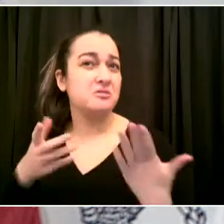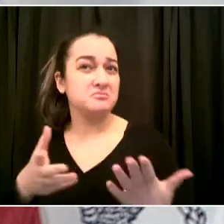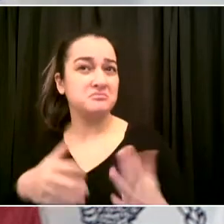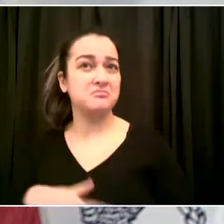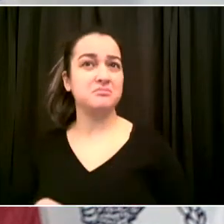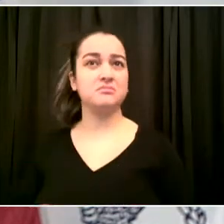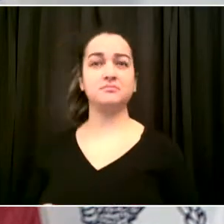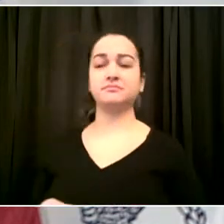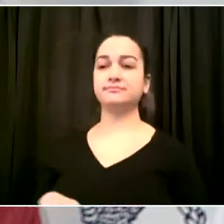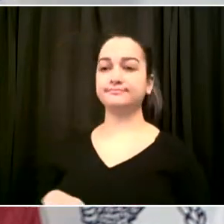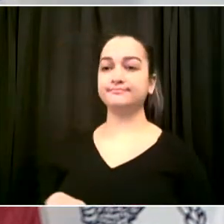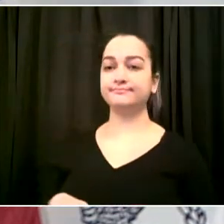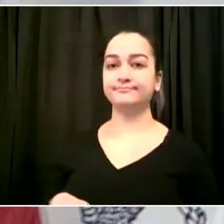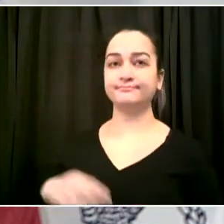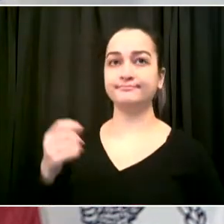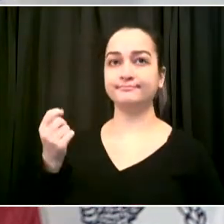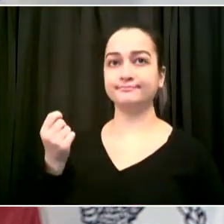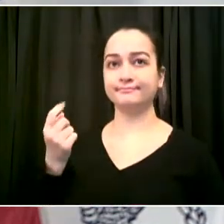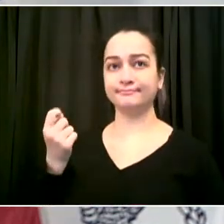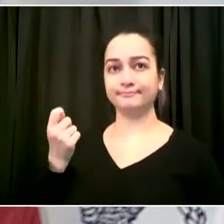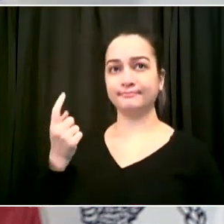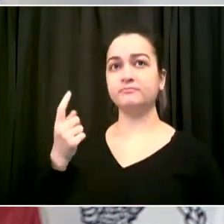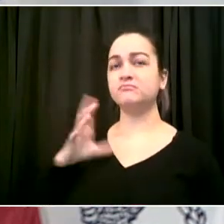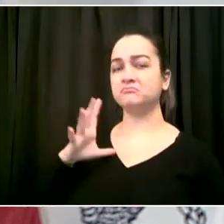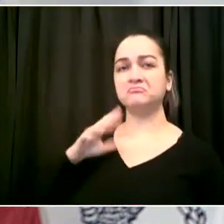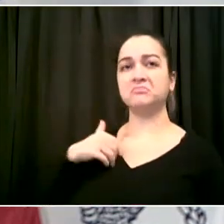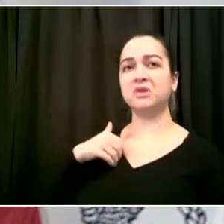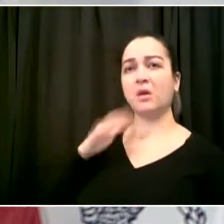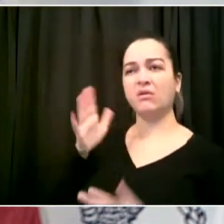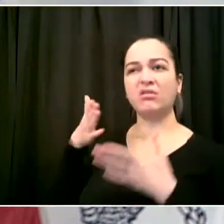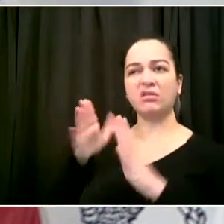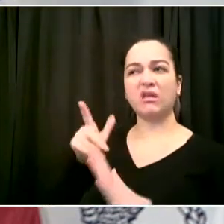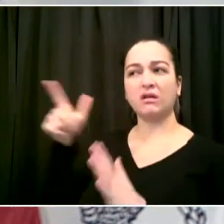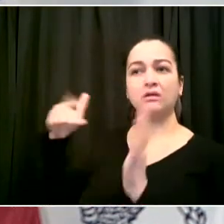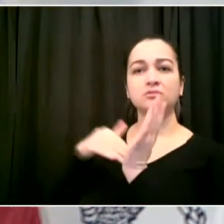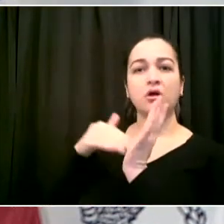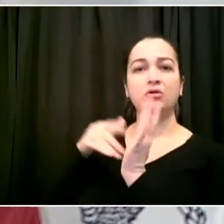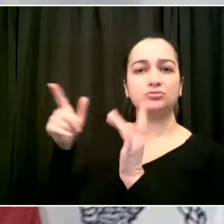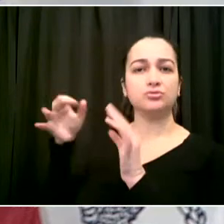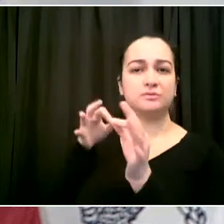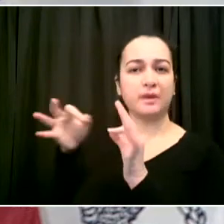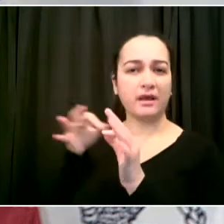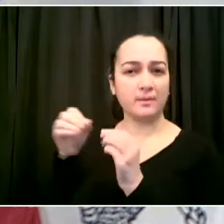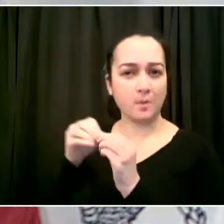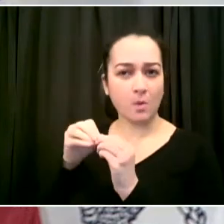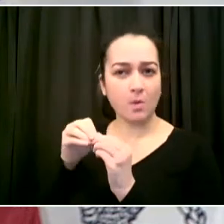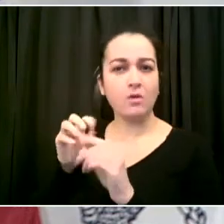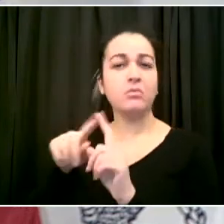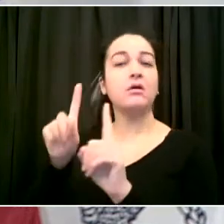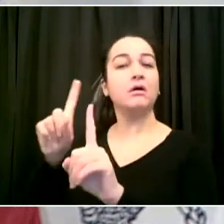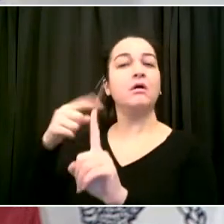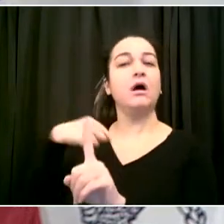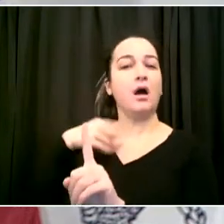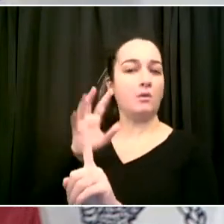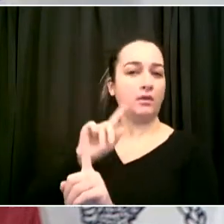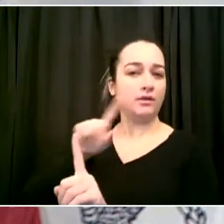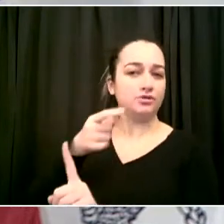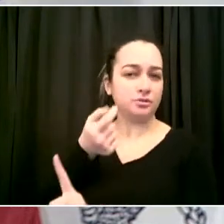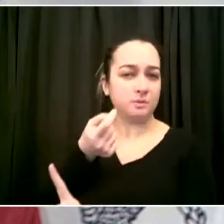INTERESTS. I'> M M OIGNG TO TURN TO DR. VARMA TO FIFIISNH THIS POINT THROUGH.